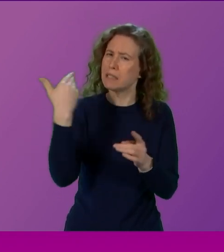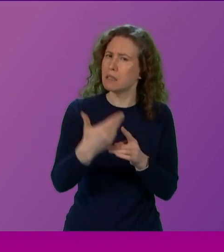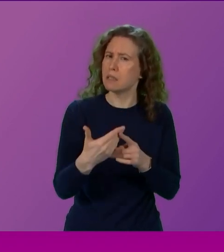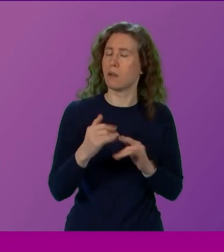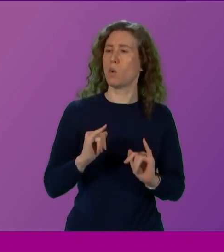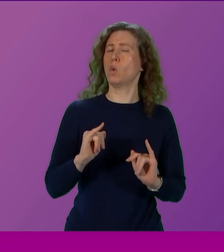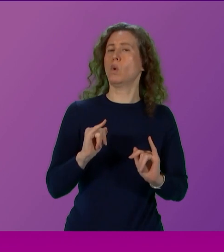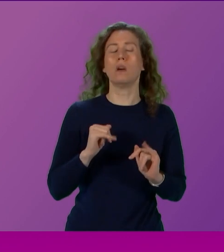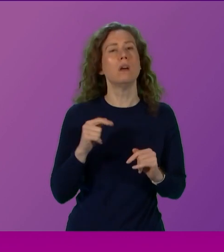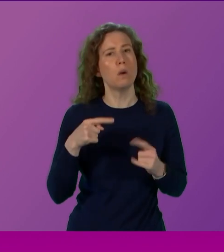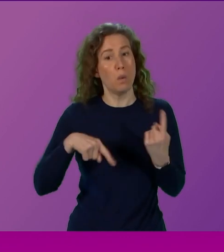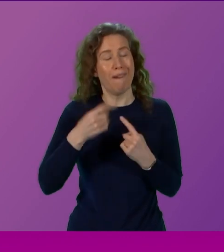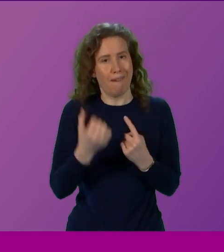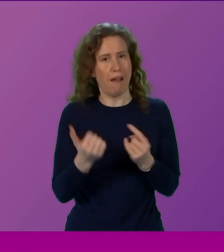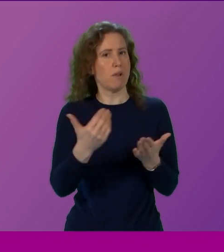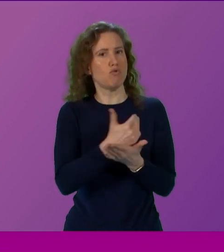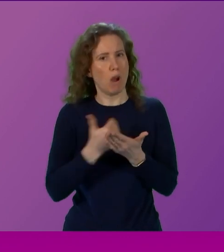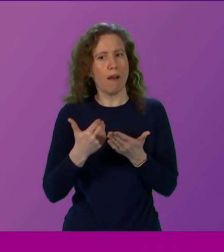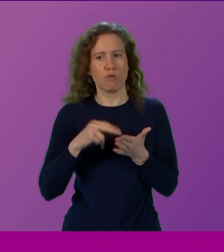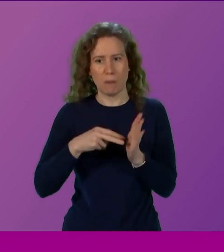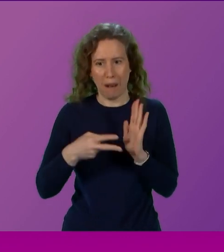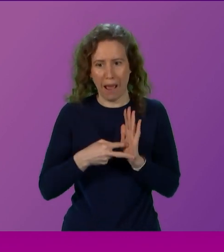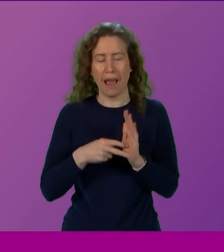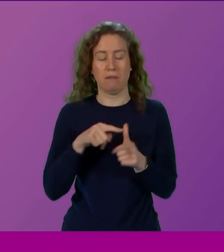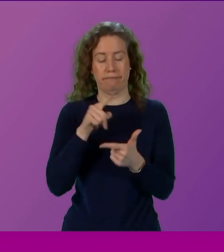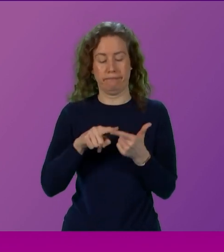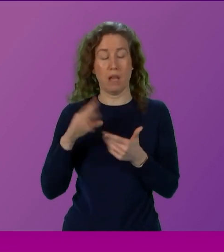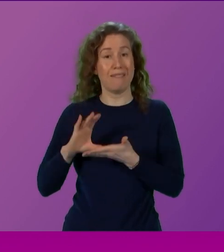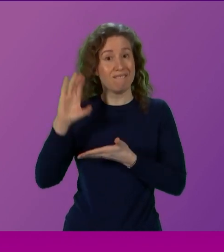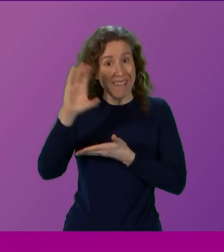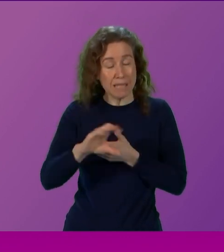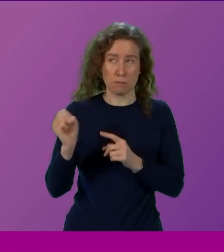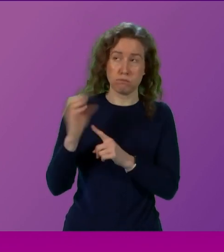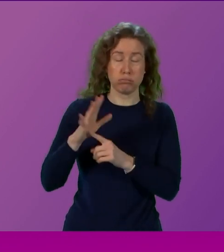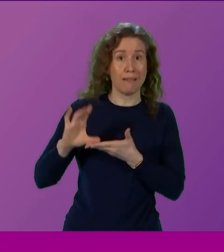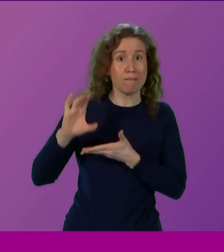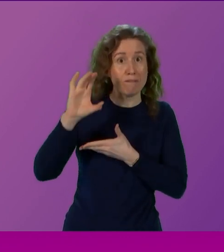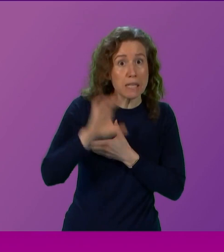of the recovery plan, the record investment that we are putting into the NHS and the record number